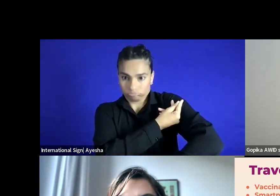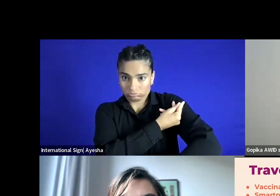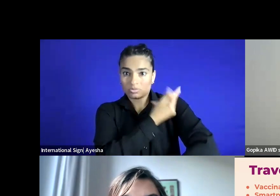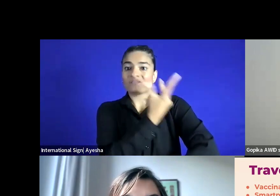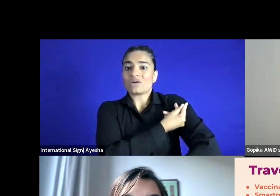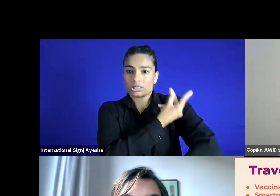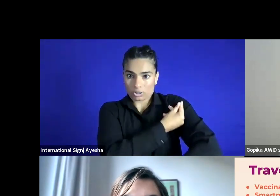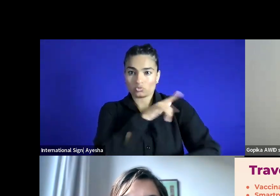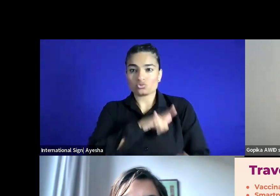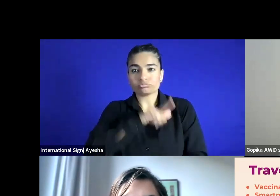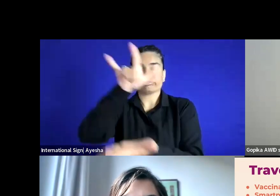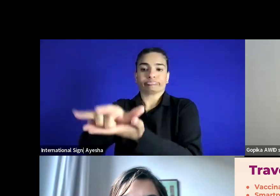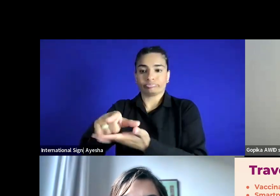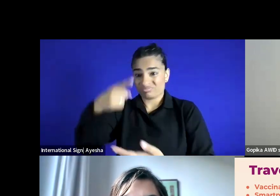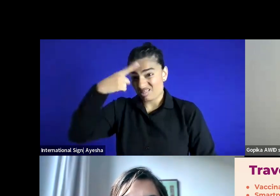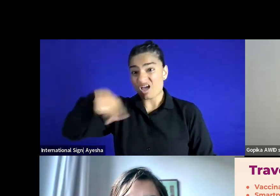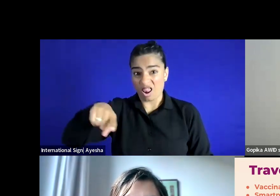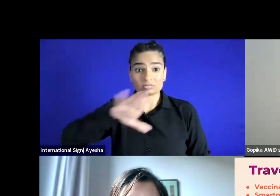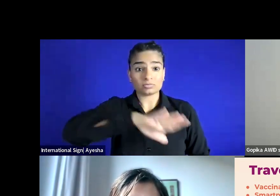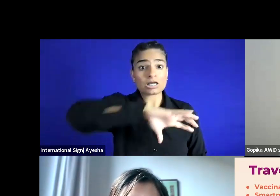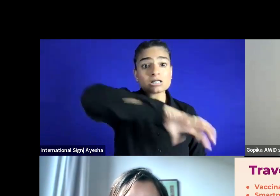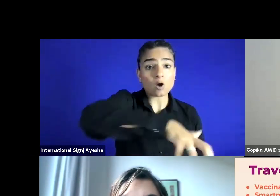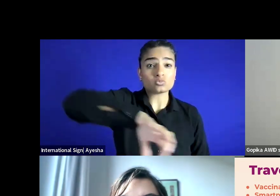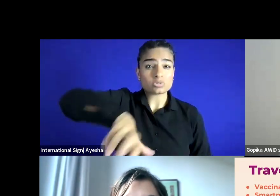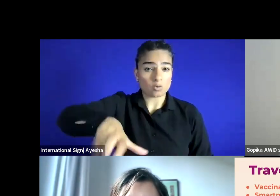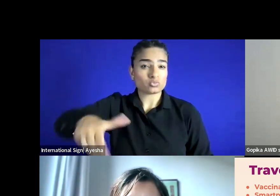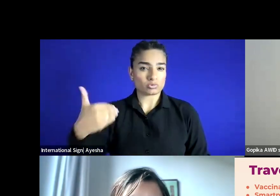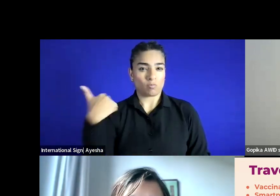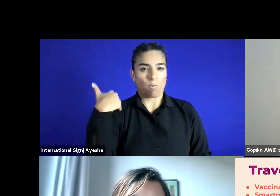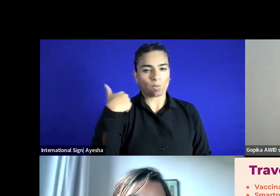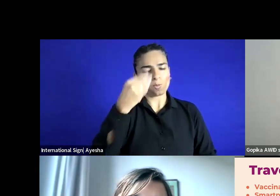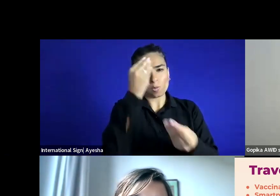You know, we're being asked to speak a little bit slowly, both of us getting cataract.